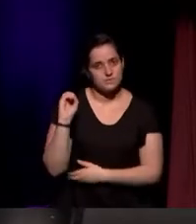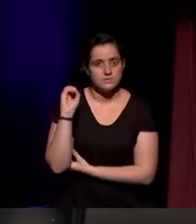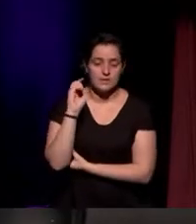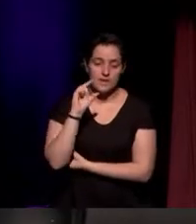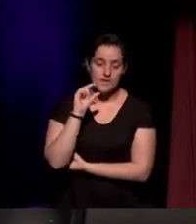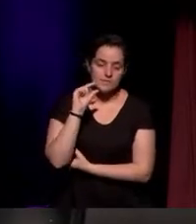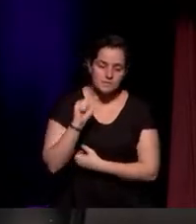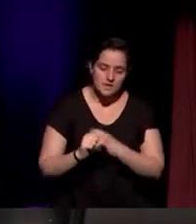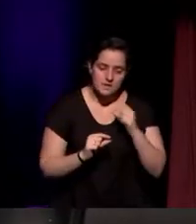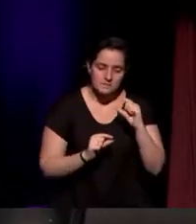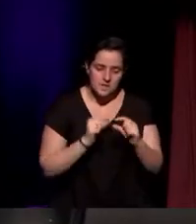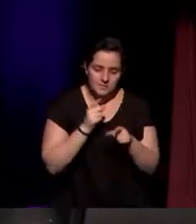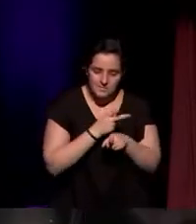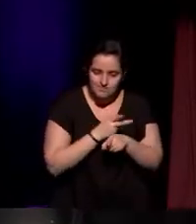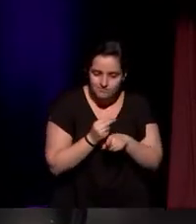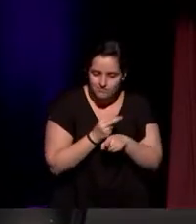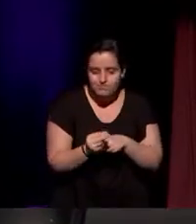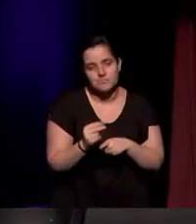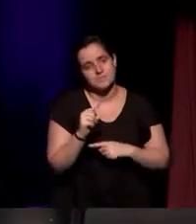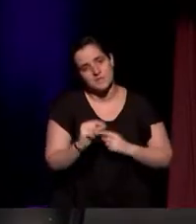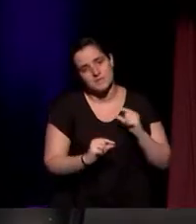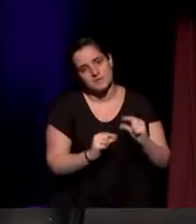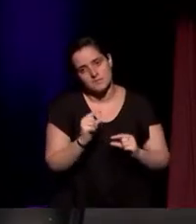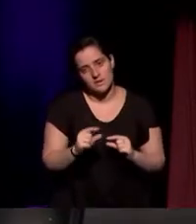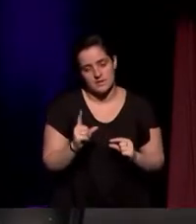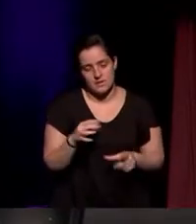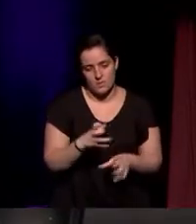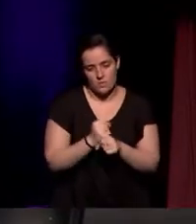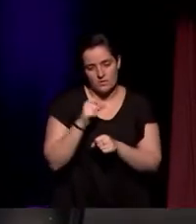I call billboard achievements in Lebanon.